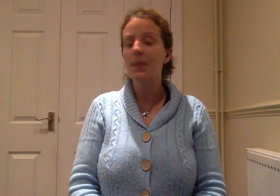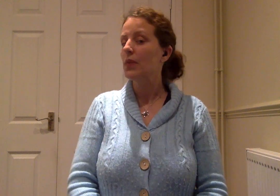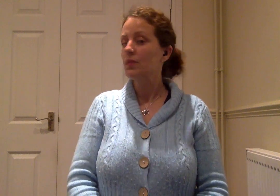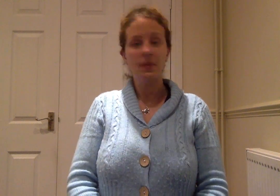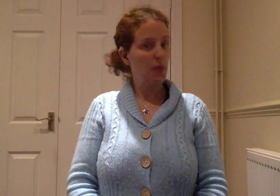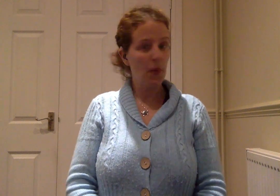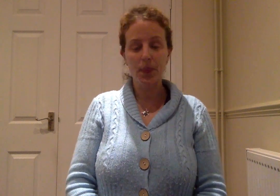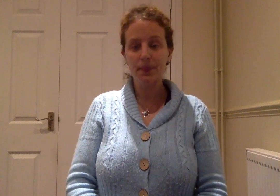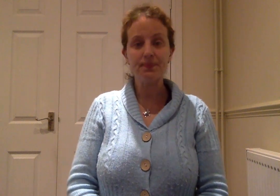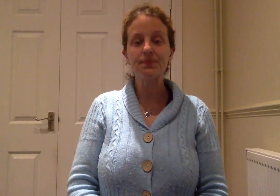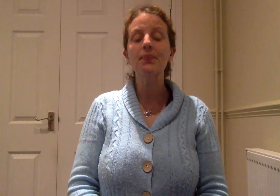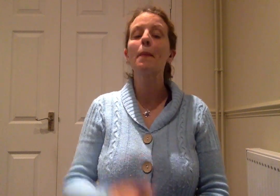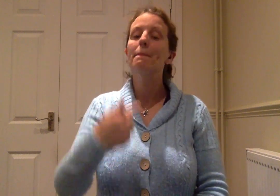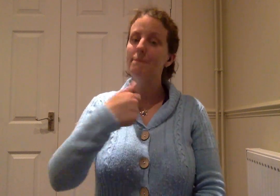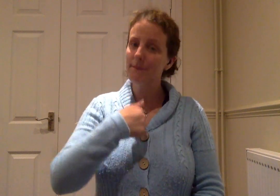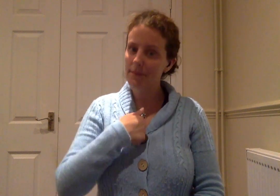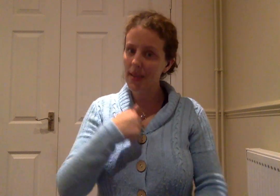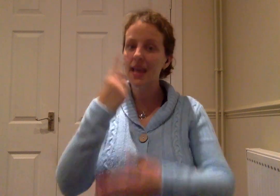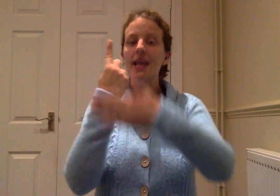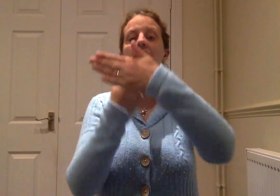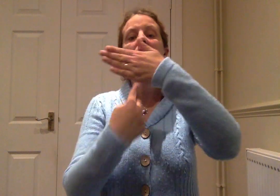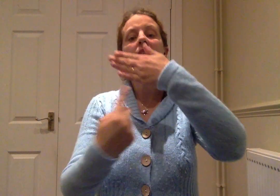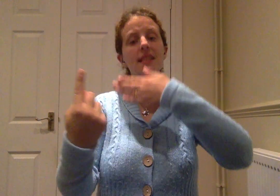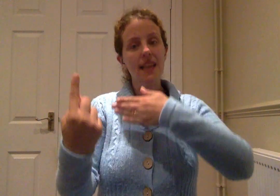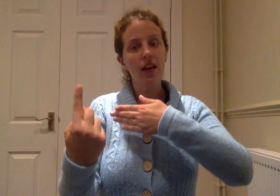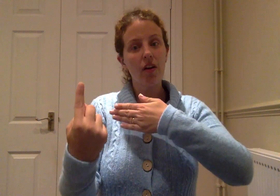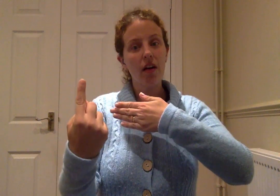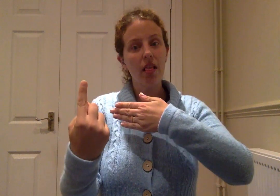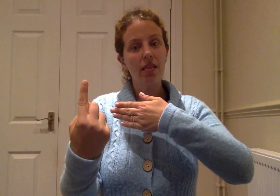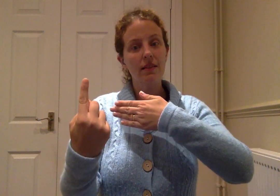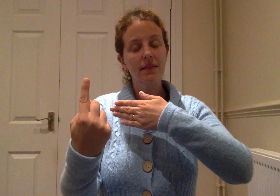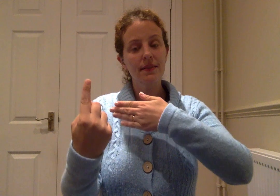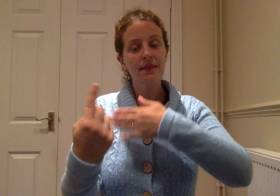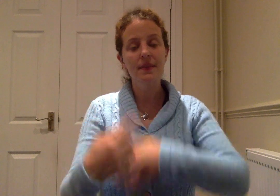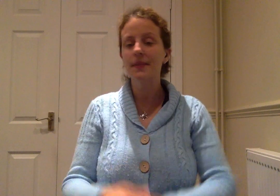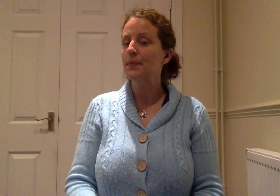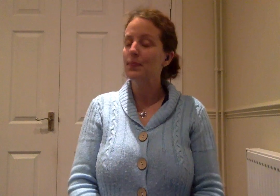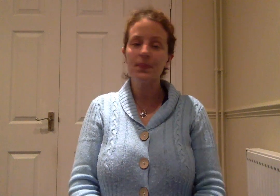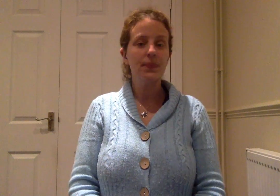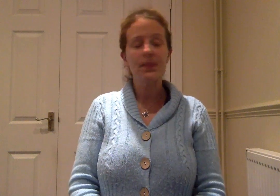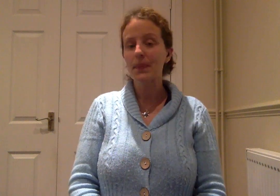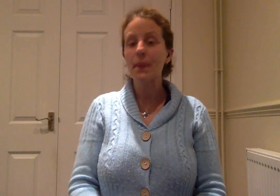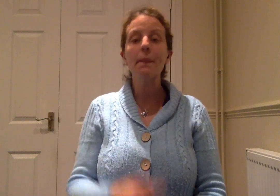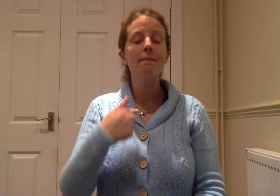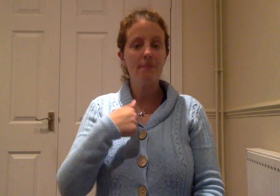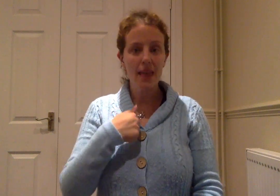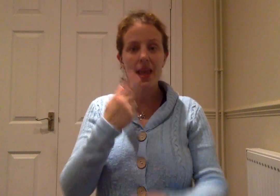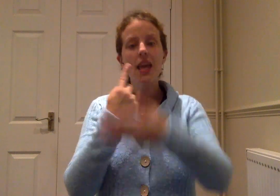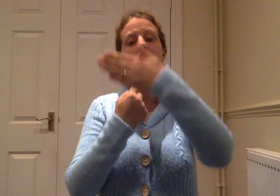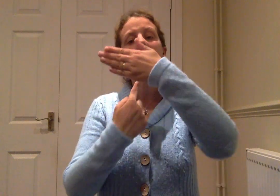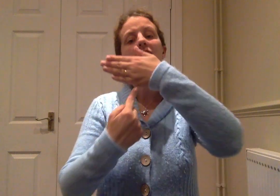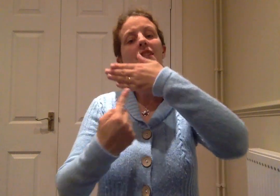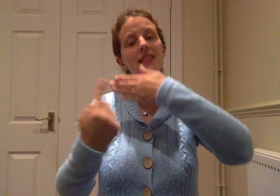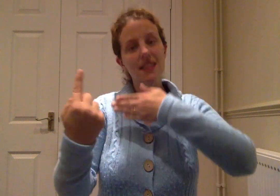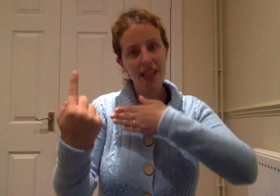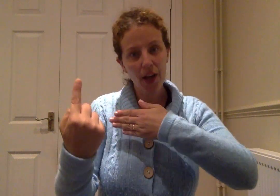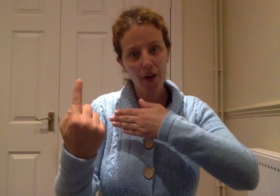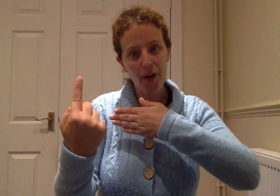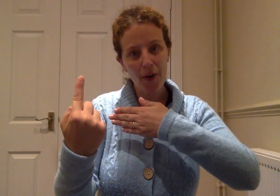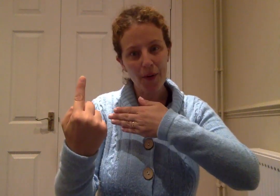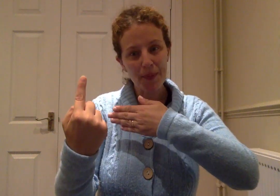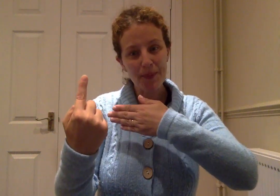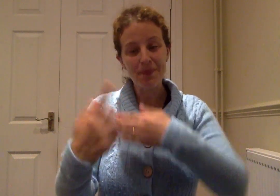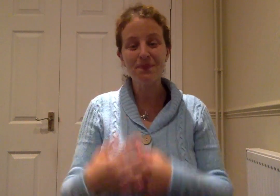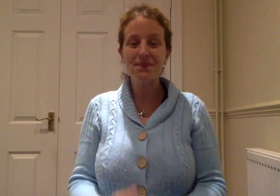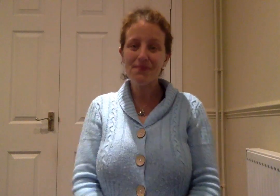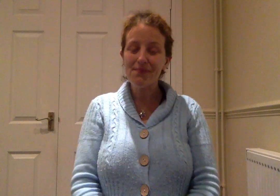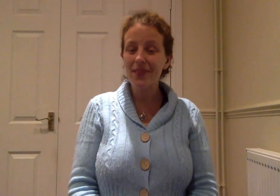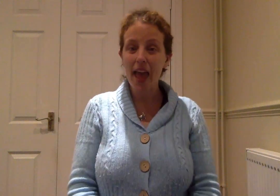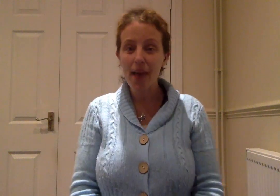No me single.